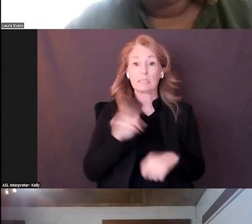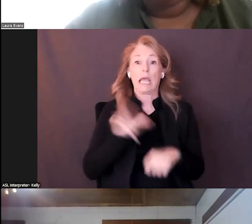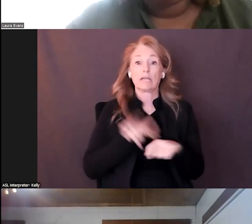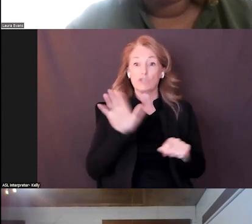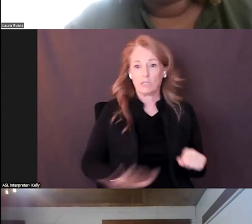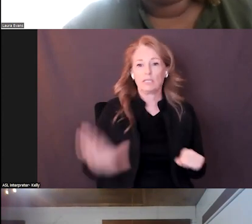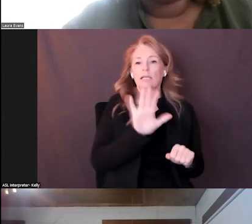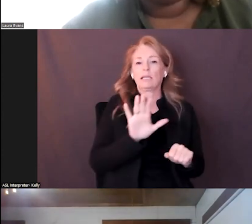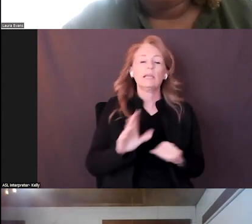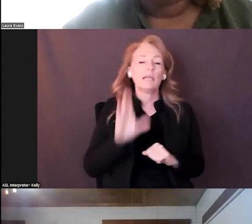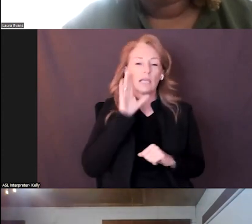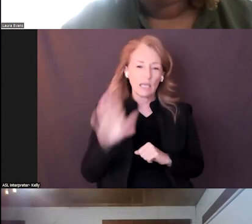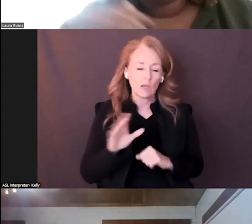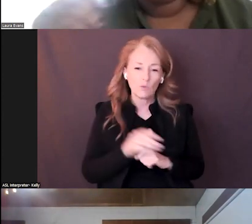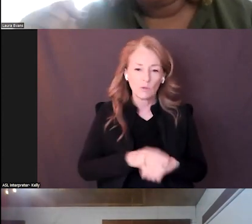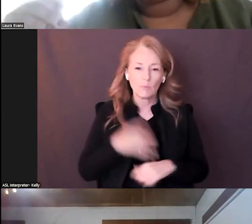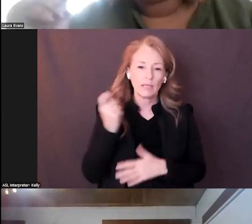AVOIDING OF UNNECESSARY COSTS.